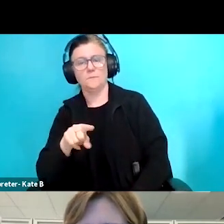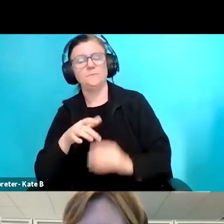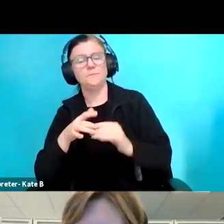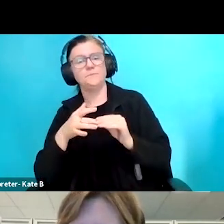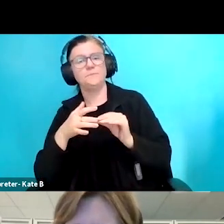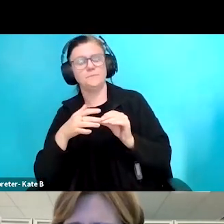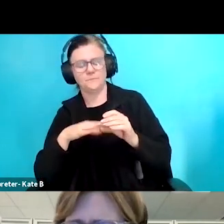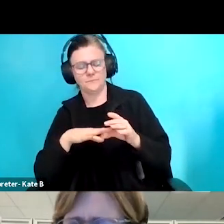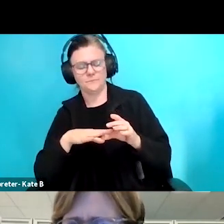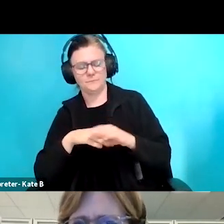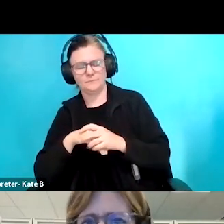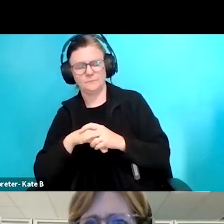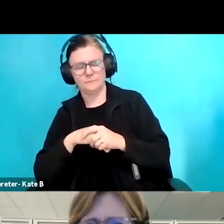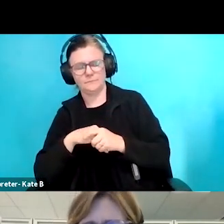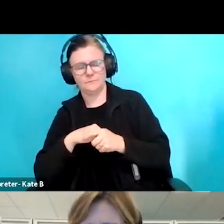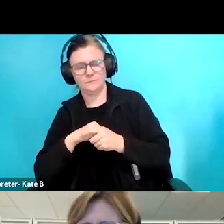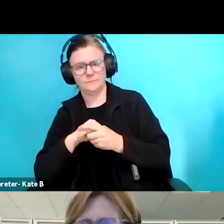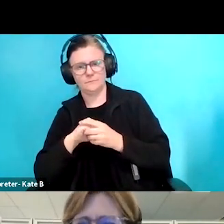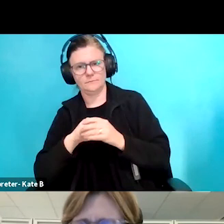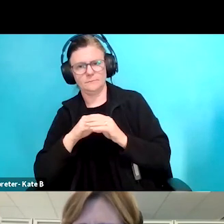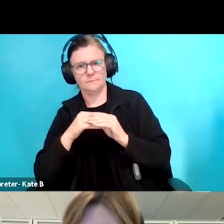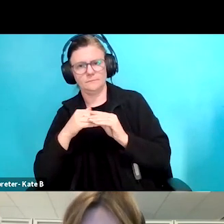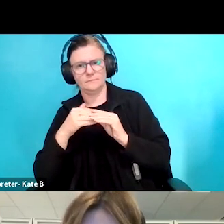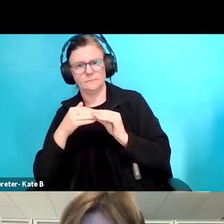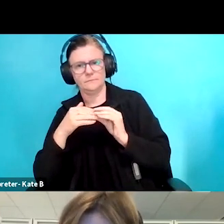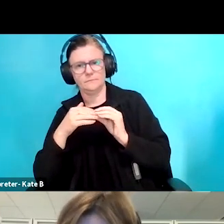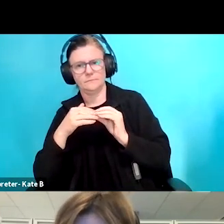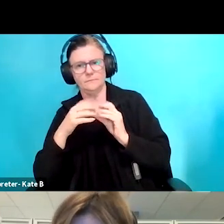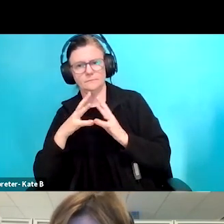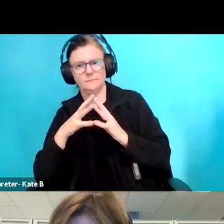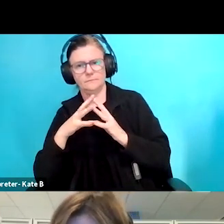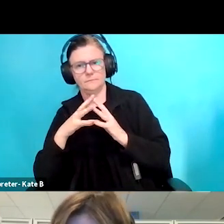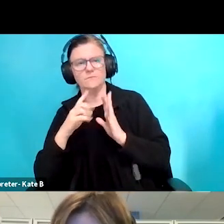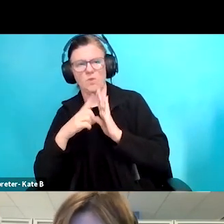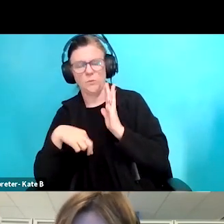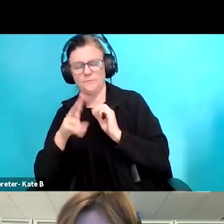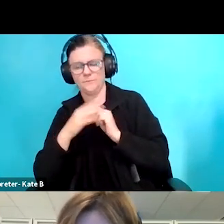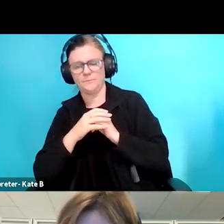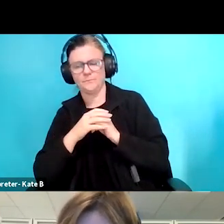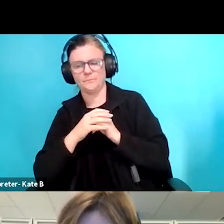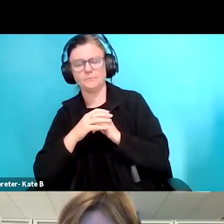and comes in a couple different ways but I’ll read this verbatim. Given that rural residents